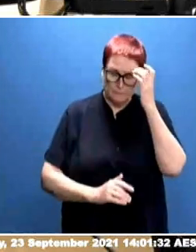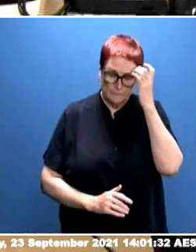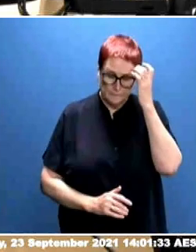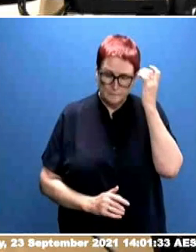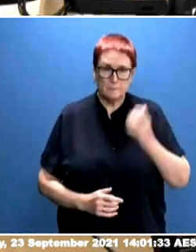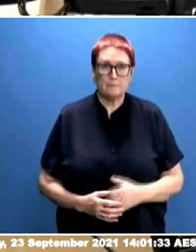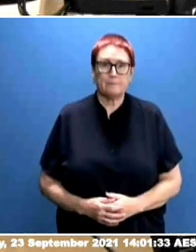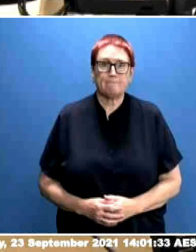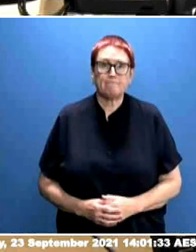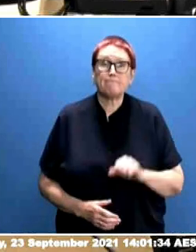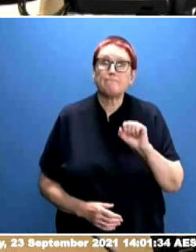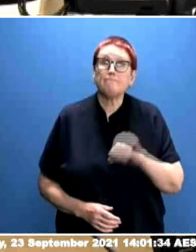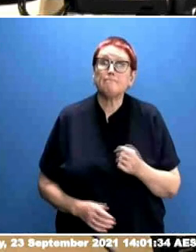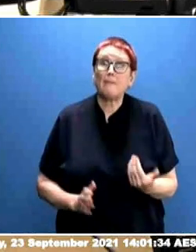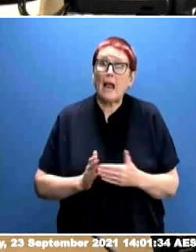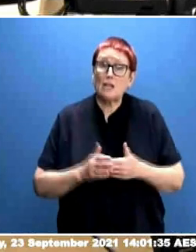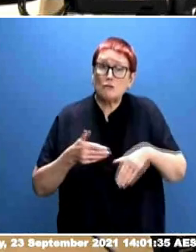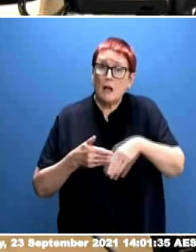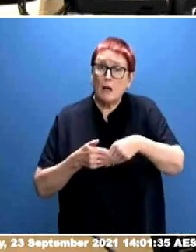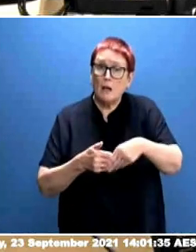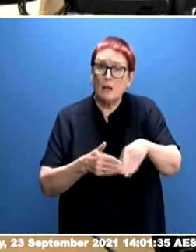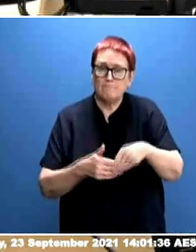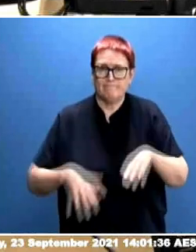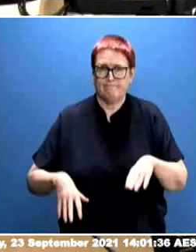Yes, the additional documents will also be admitted into evidence and be